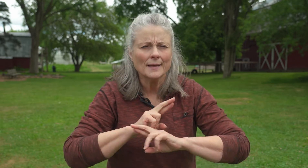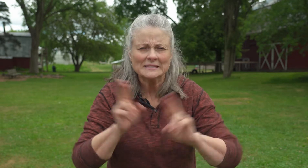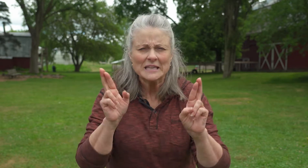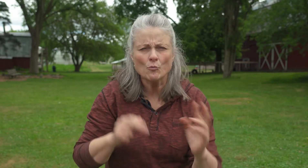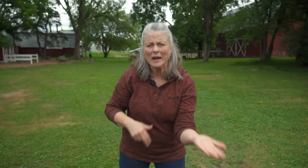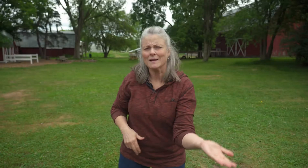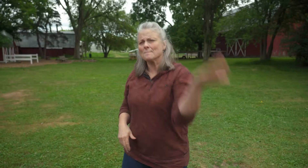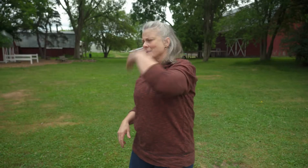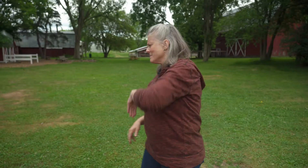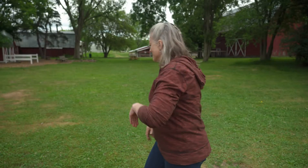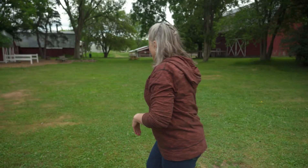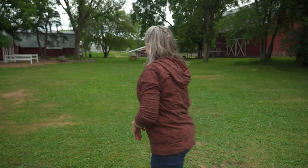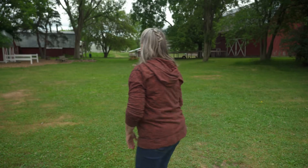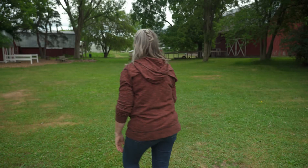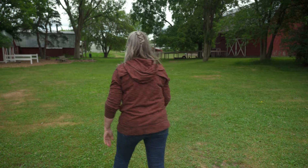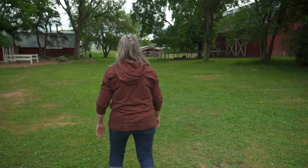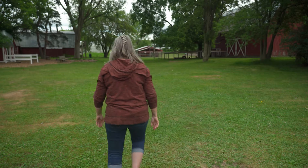I am too. Let's go.